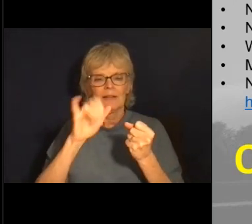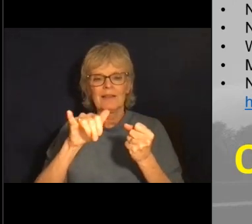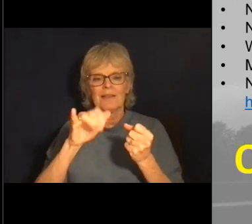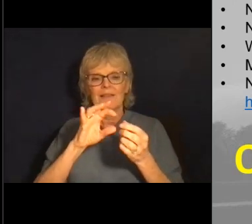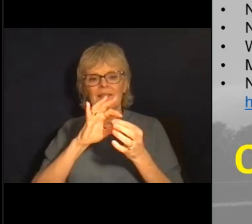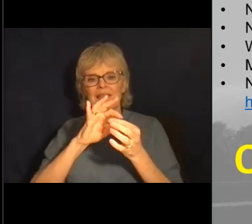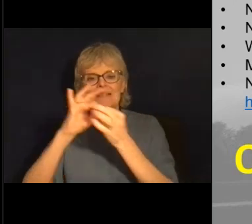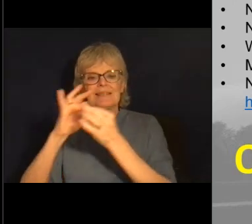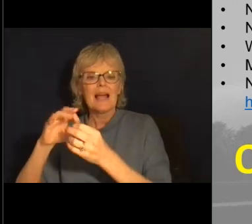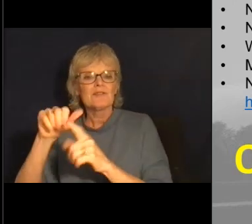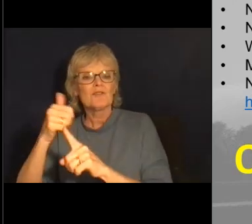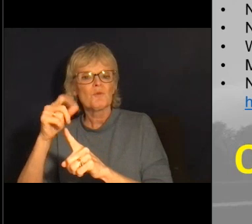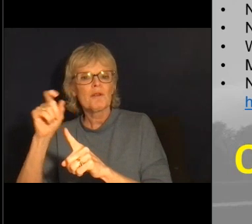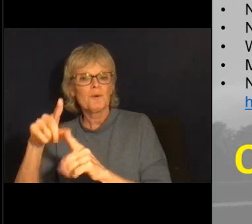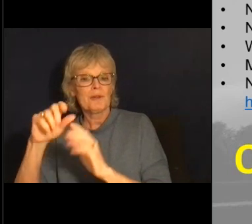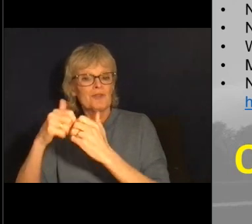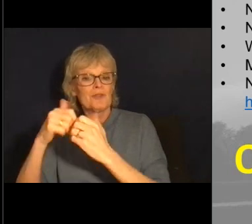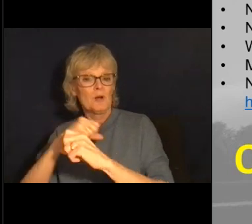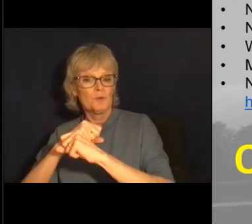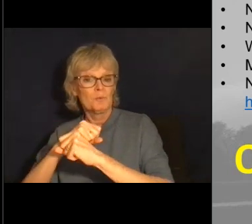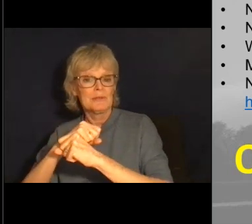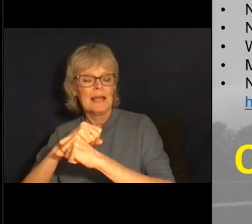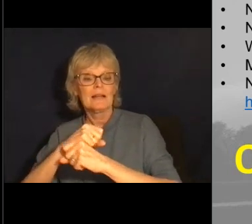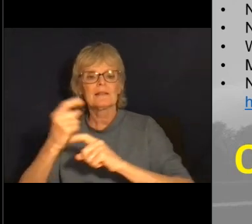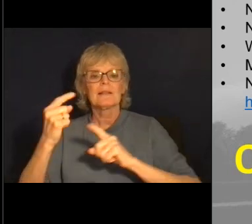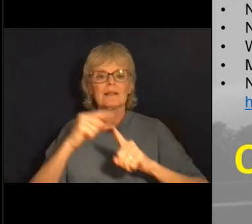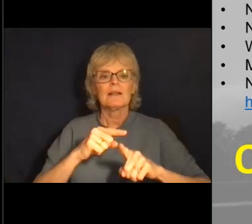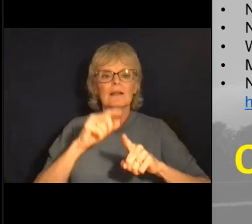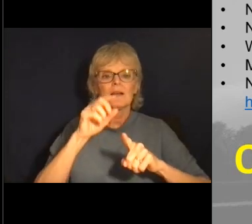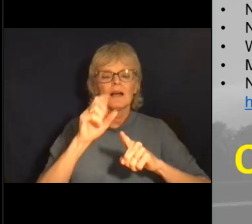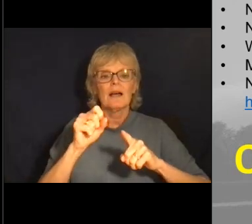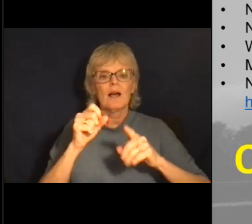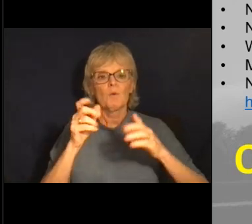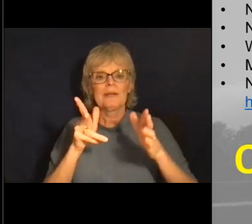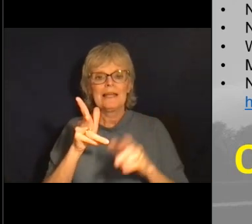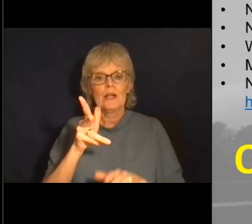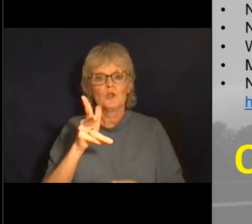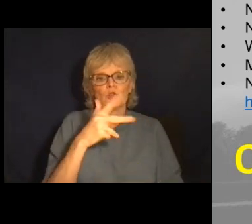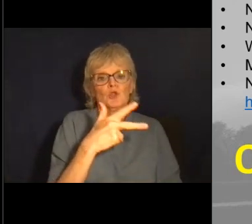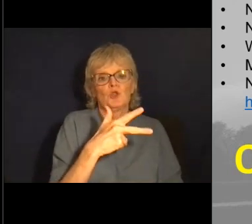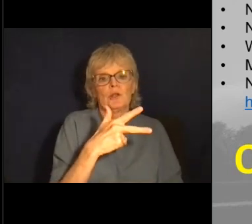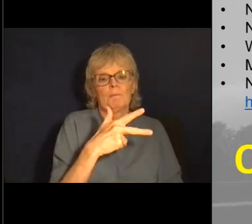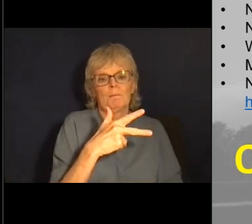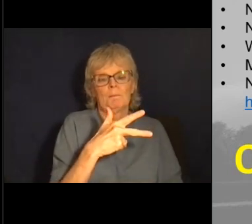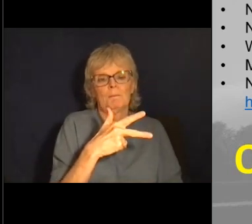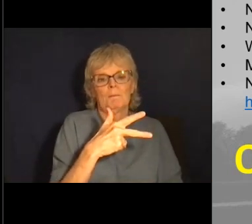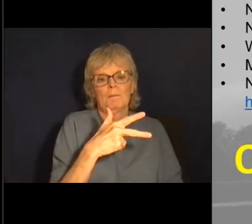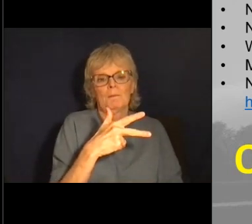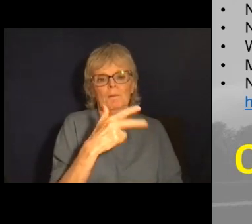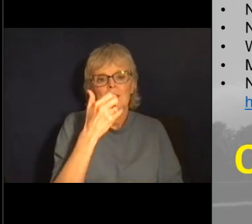about how do we protect ourselves? We can actually turn that vehicle so that we're still facing into the wind.